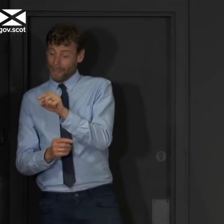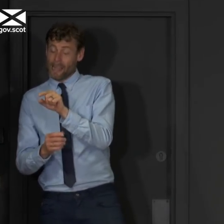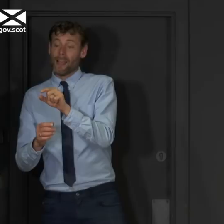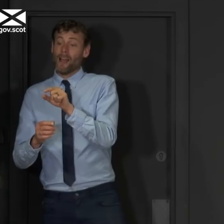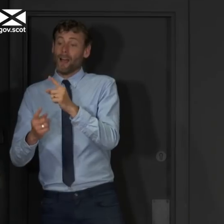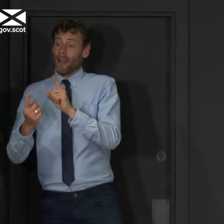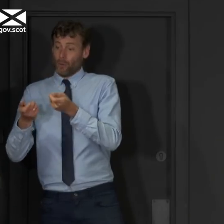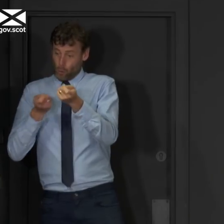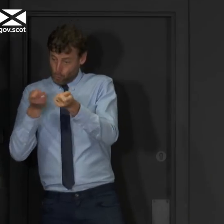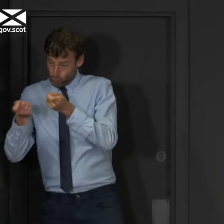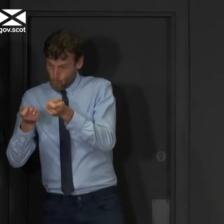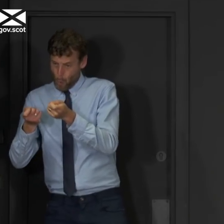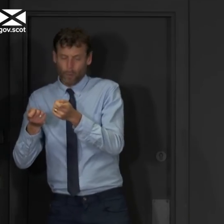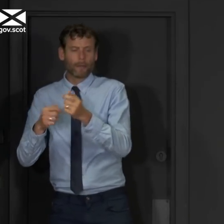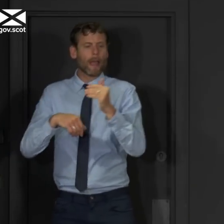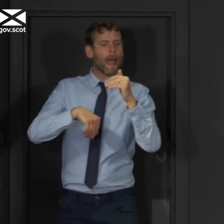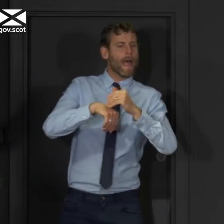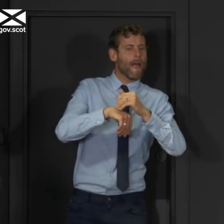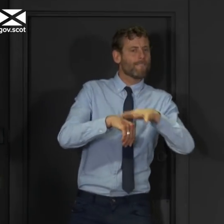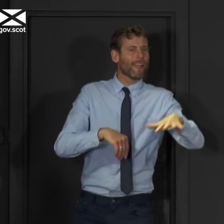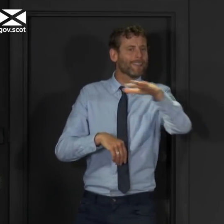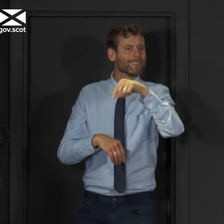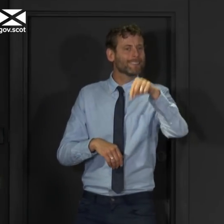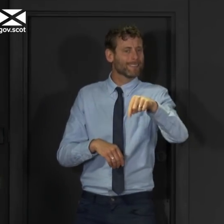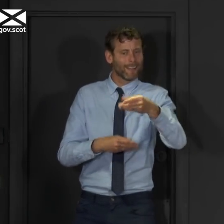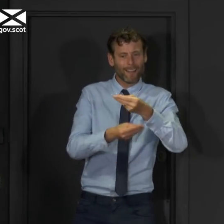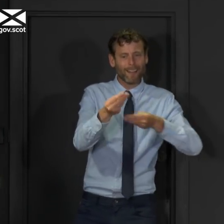the decisions we are making so we are taking account of the best evidence at the different